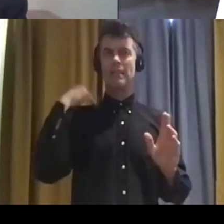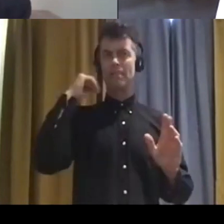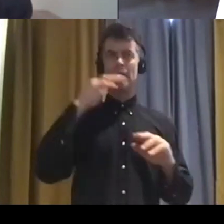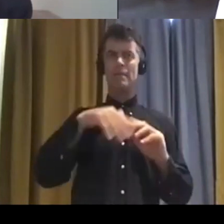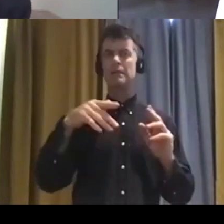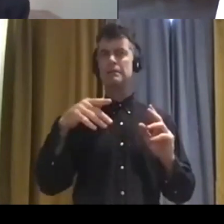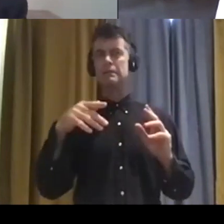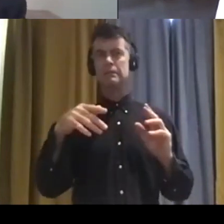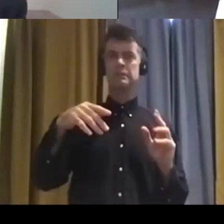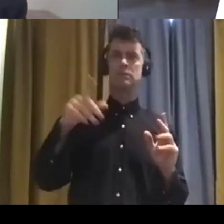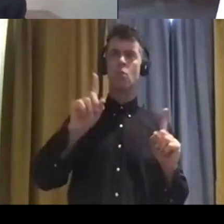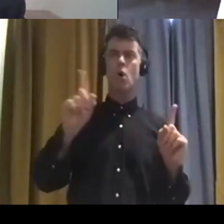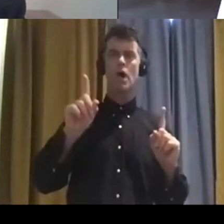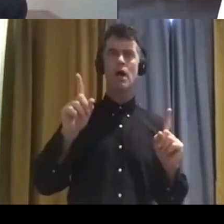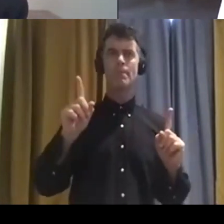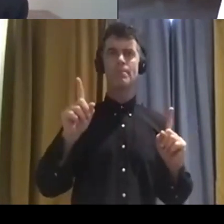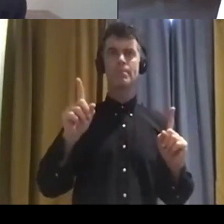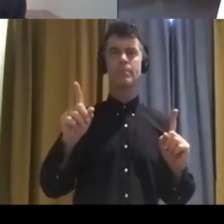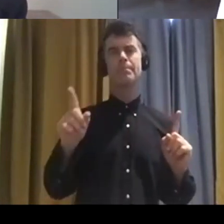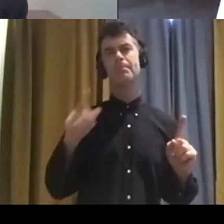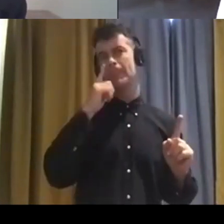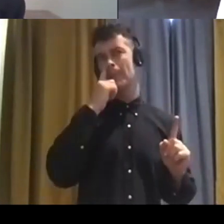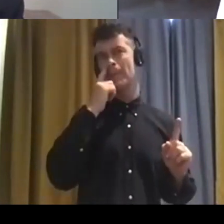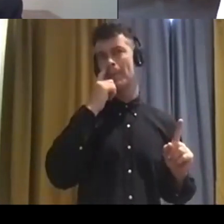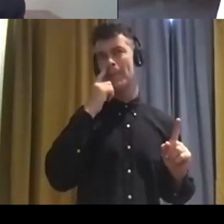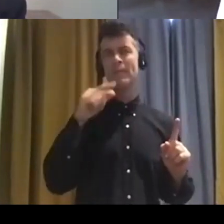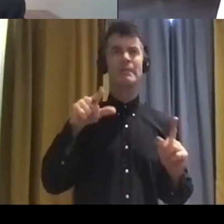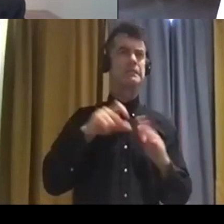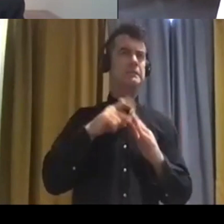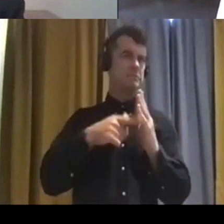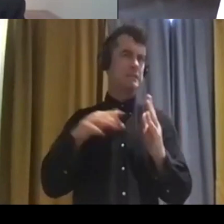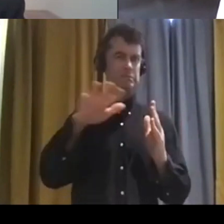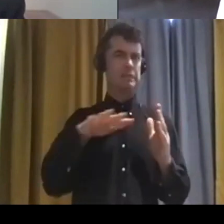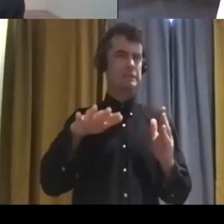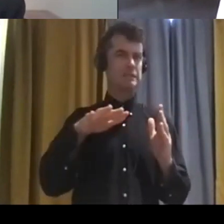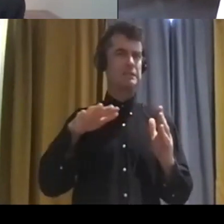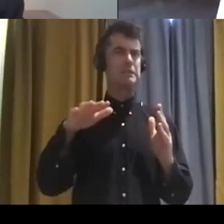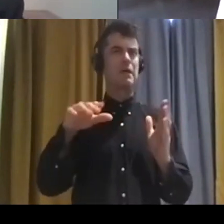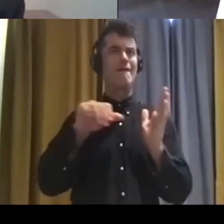financial returns and that kind of realm in the disability space and that's why people